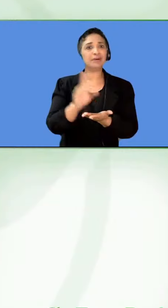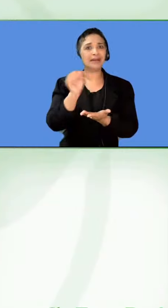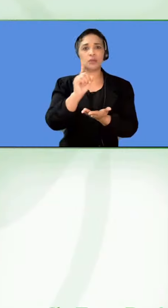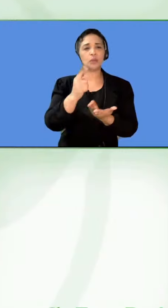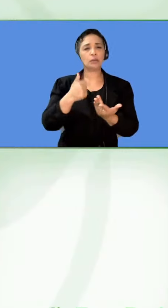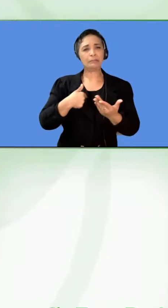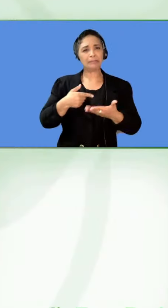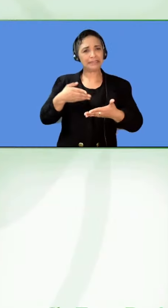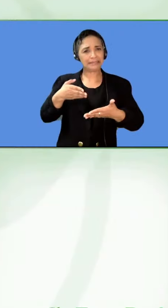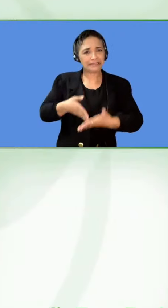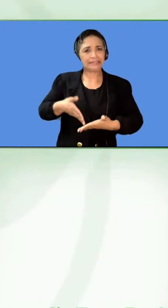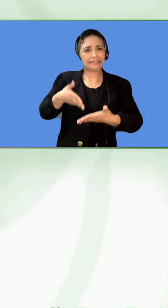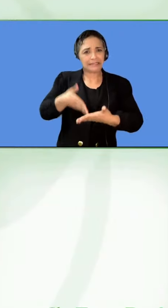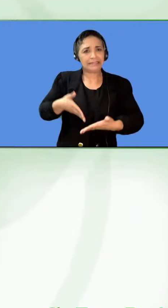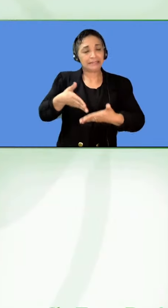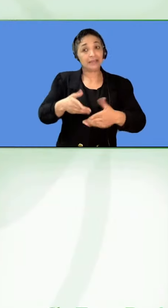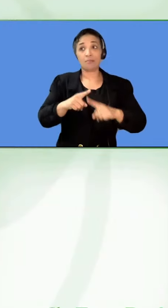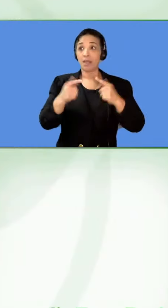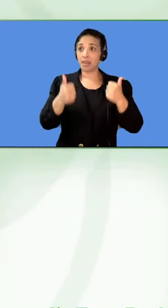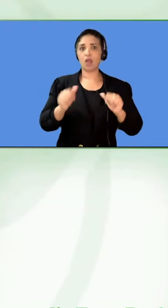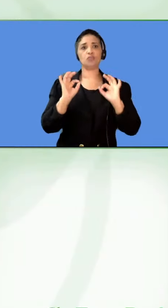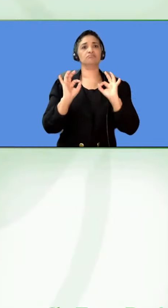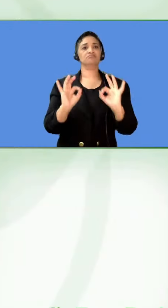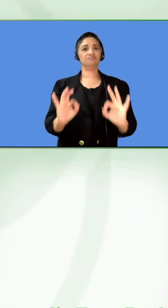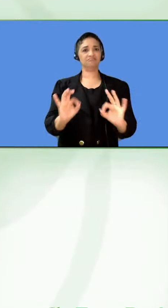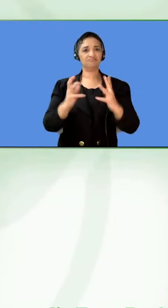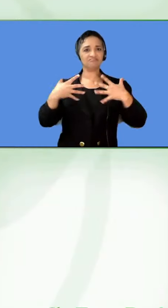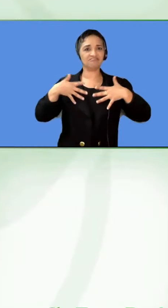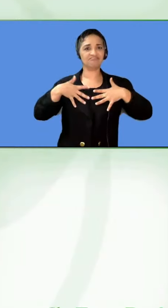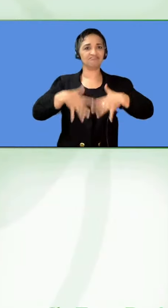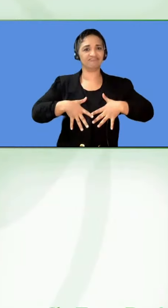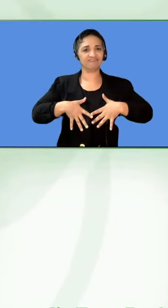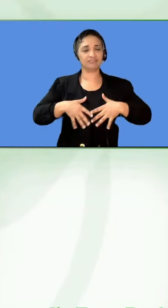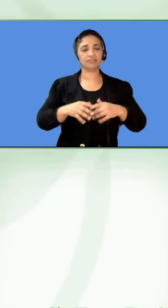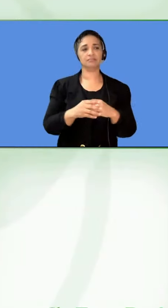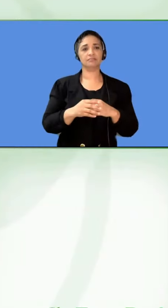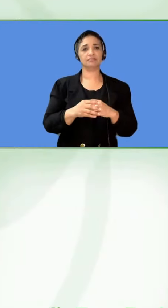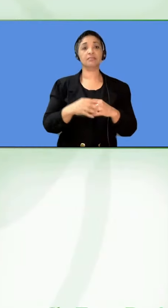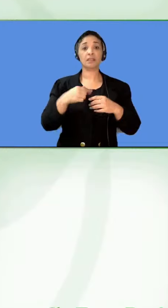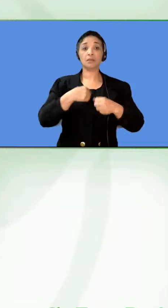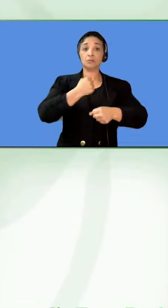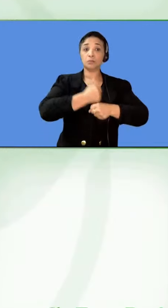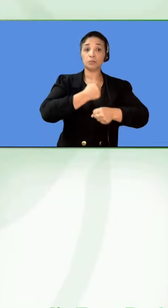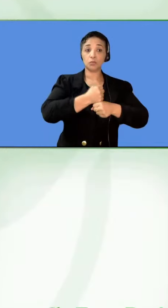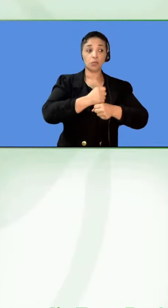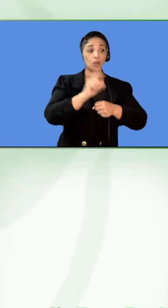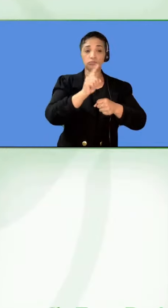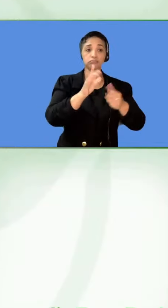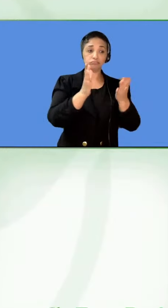Nowadays, I mainly use Braille for school assignments, but not all of them are in Braille.